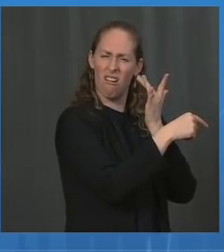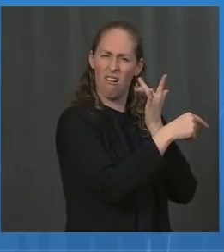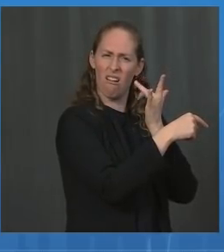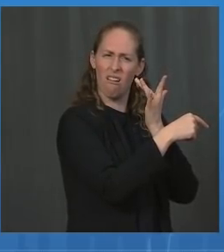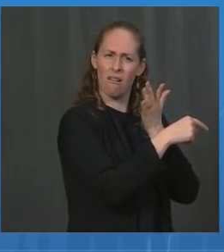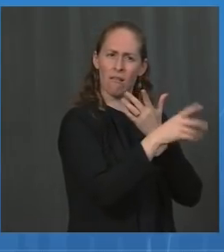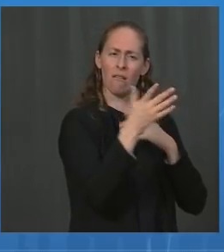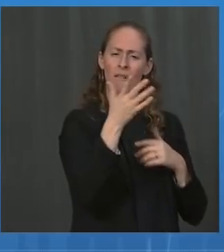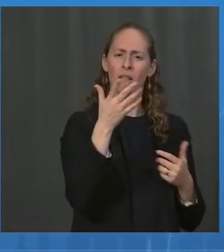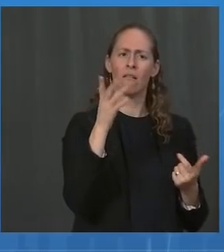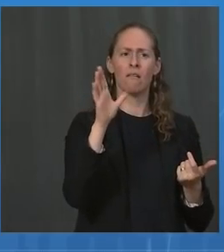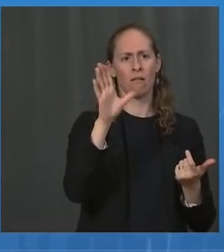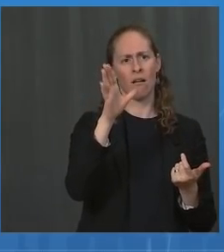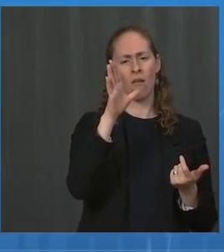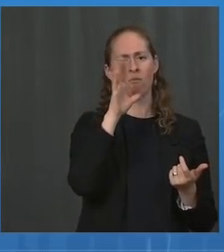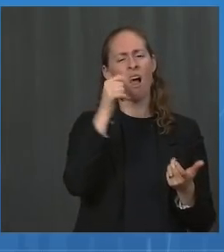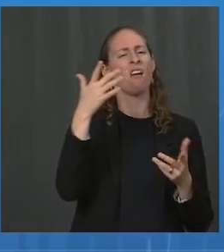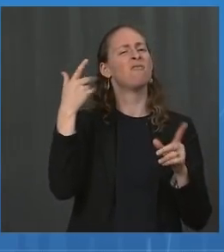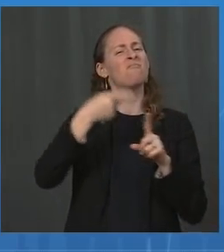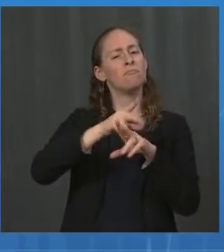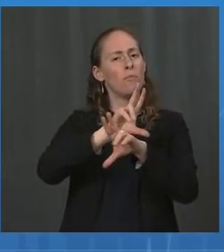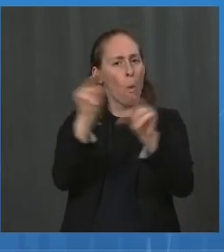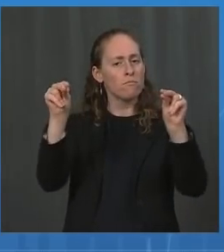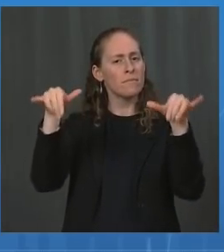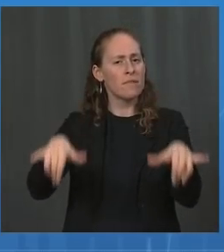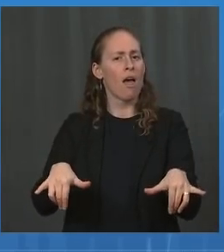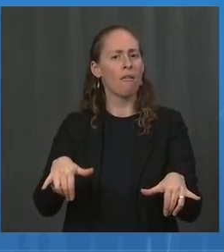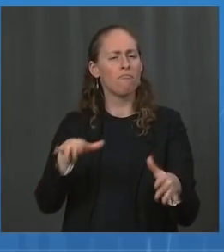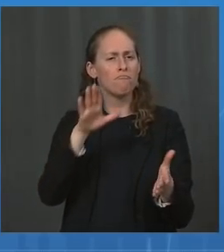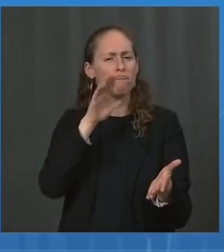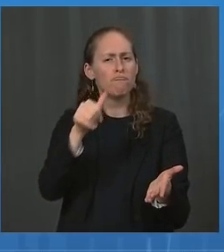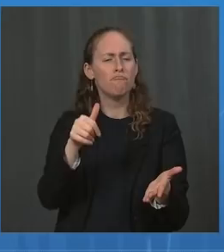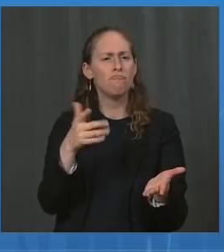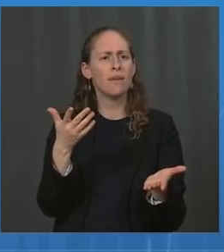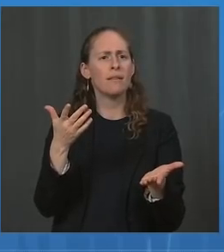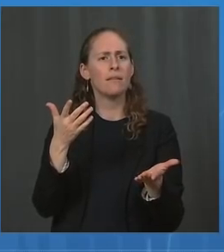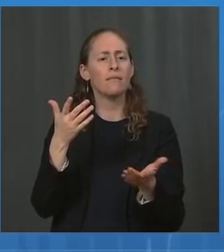like Canada or places like Puerto Rico? Mr. Zients: Dr. Walensky.